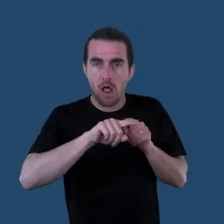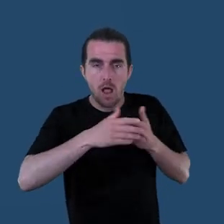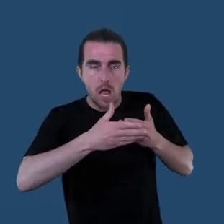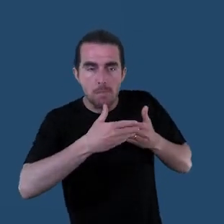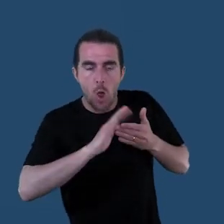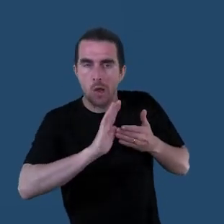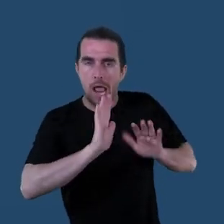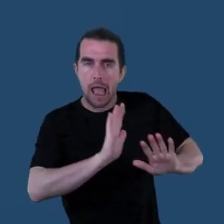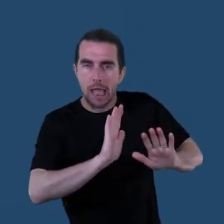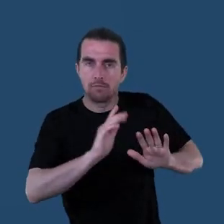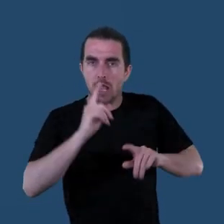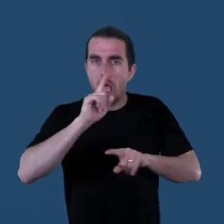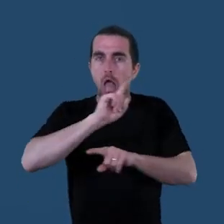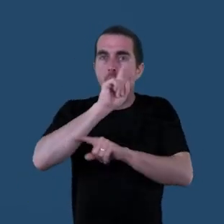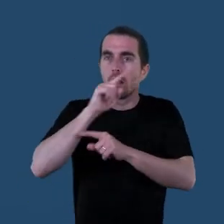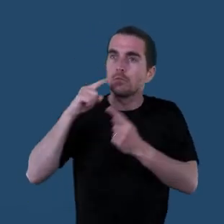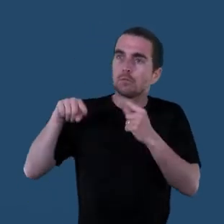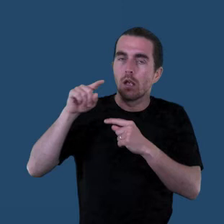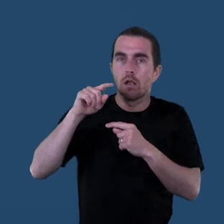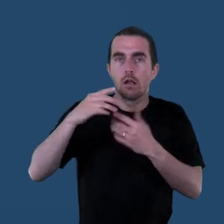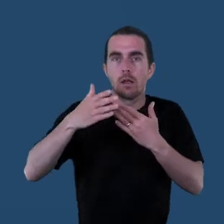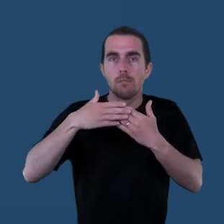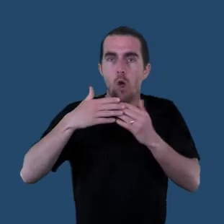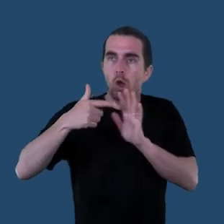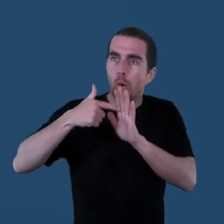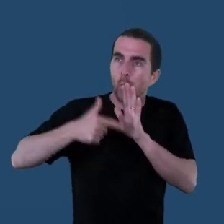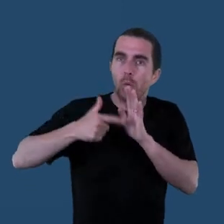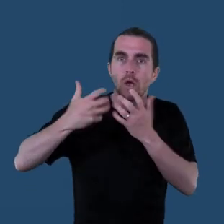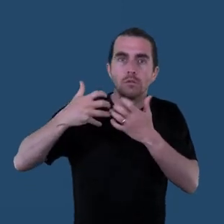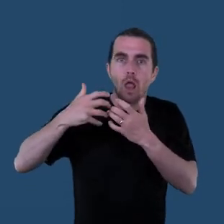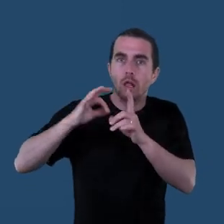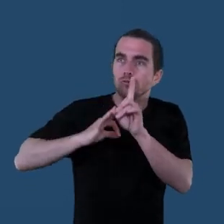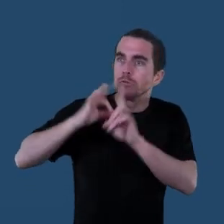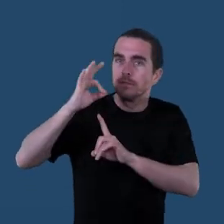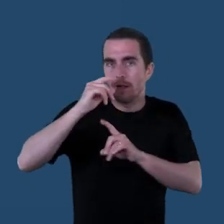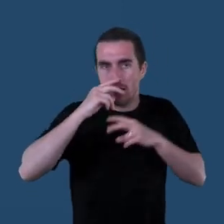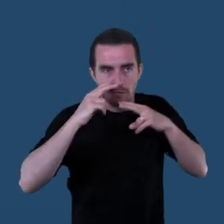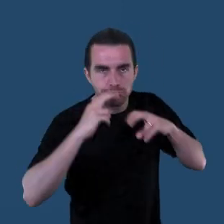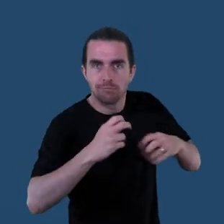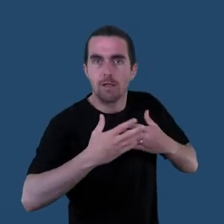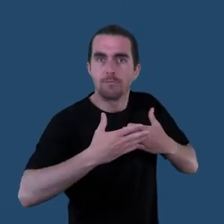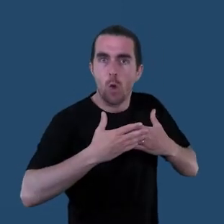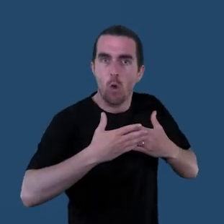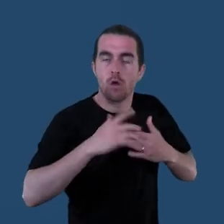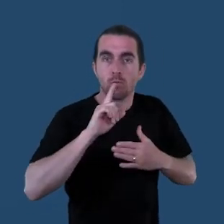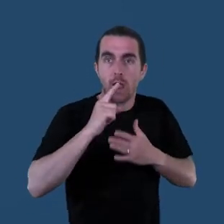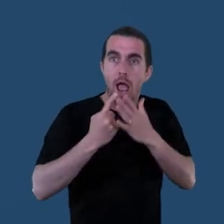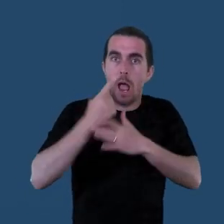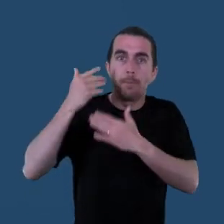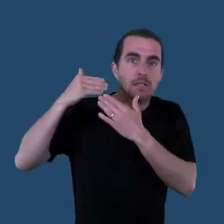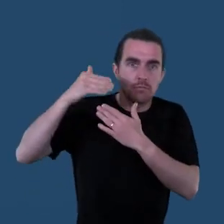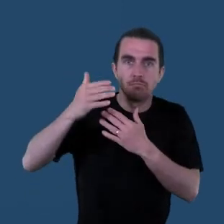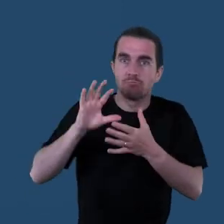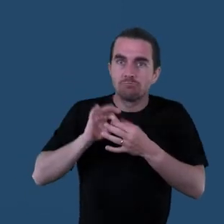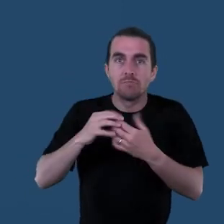any future analysis that might take place. So we're trying to guess almost what might happen in the future in terms of technology.